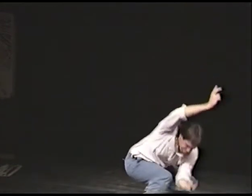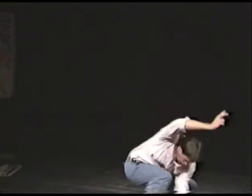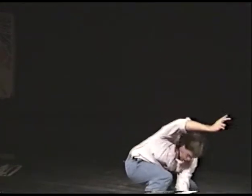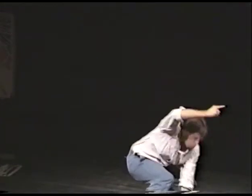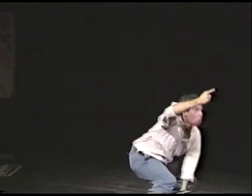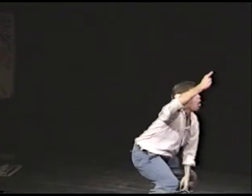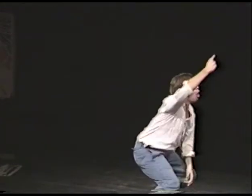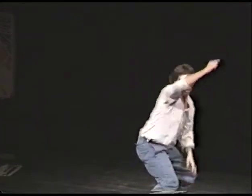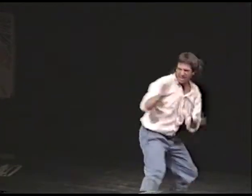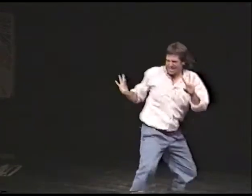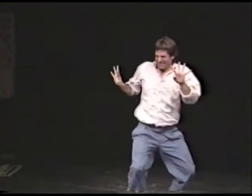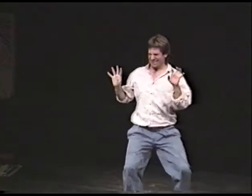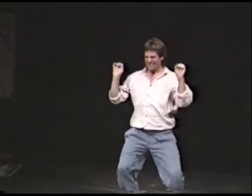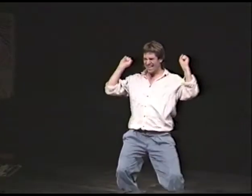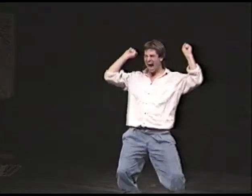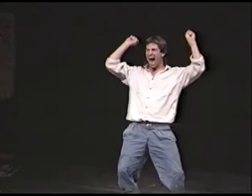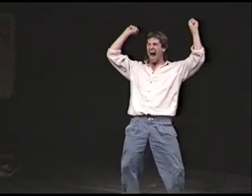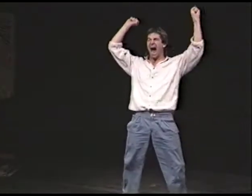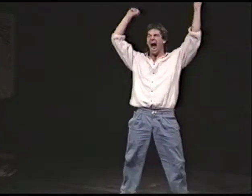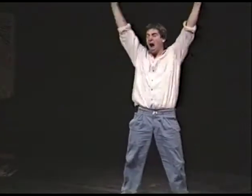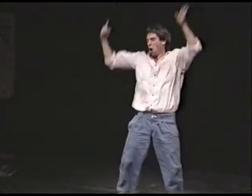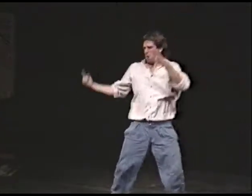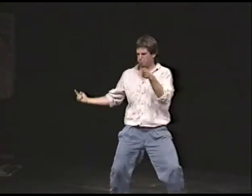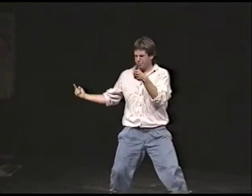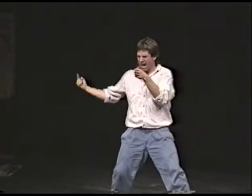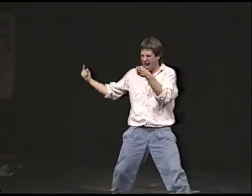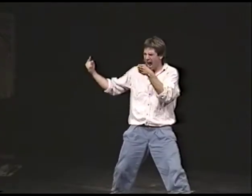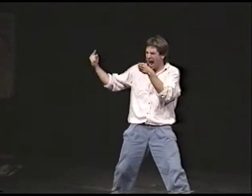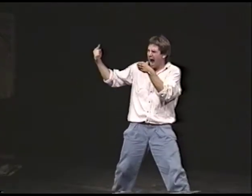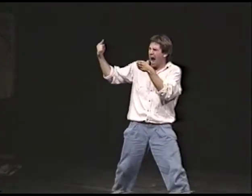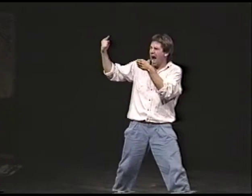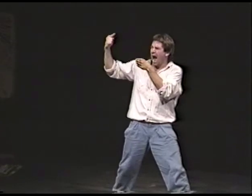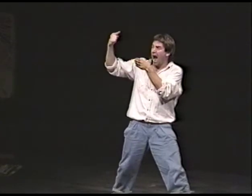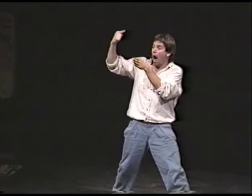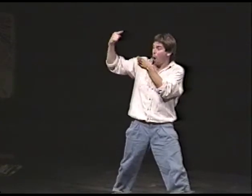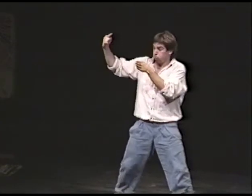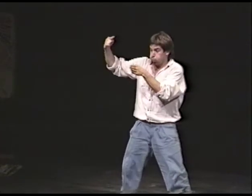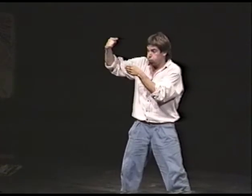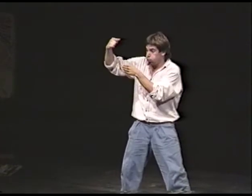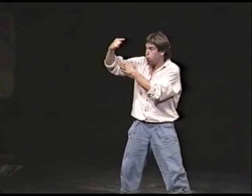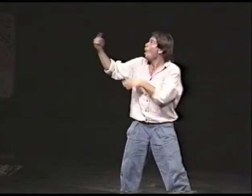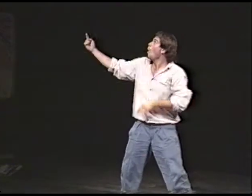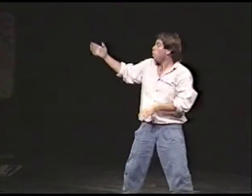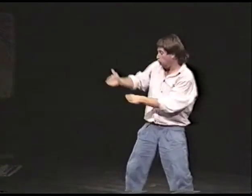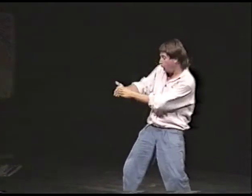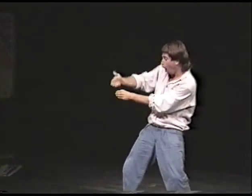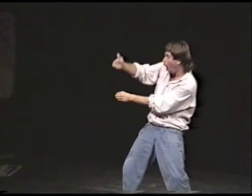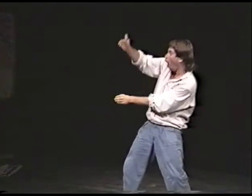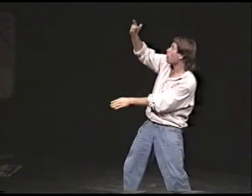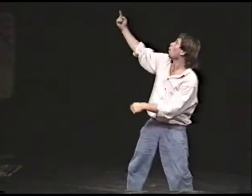his glove, signaling a home run over the wall